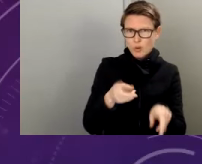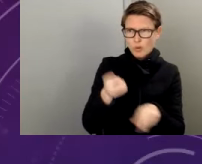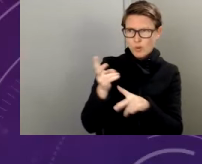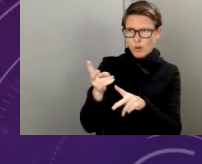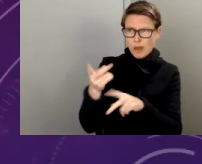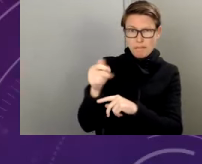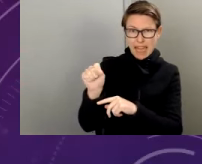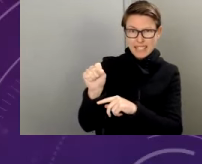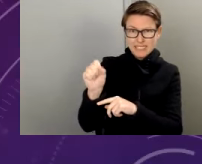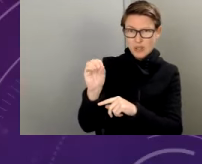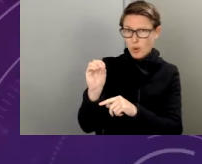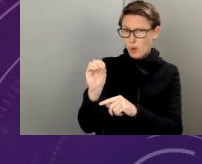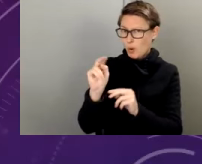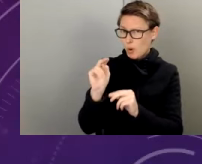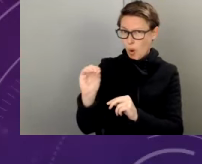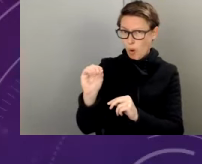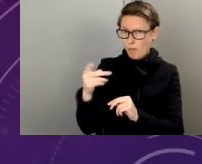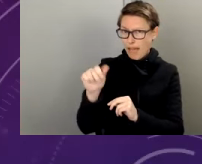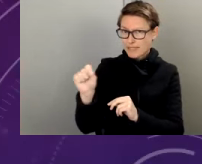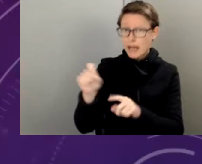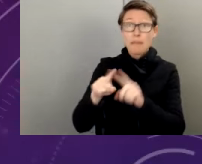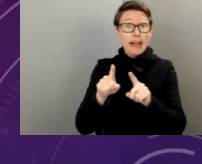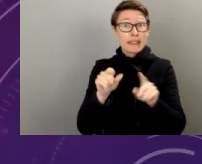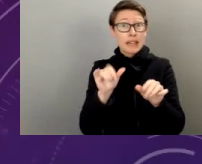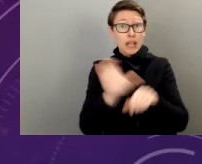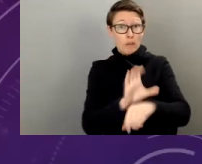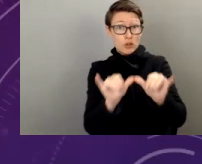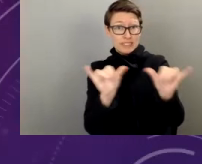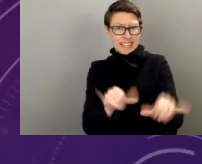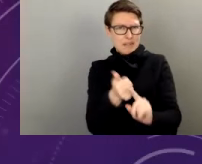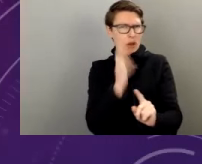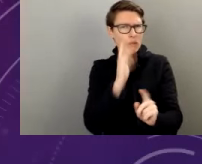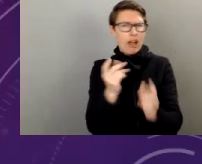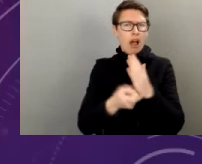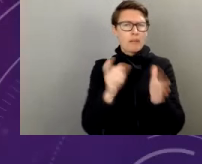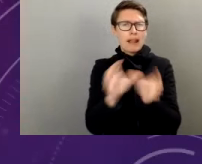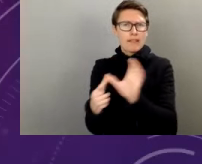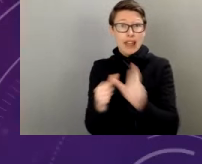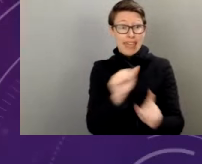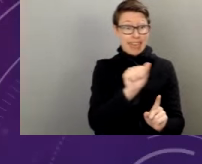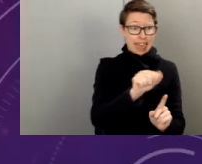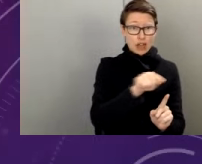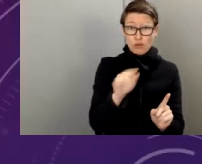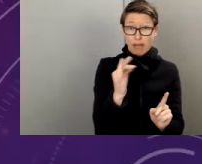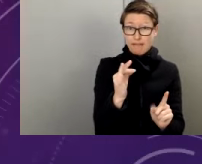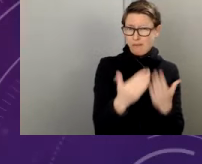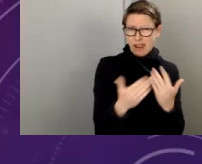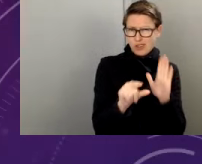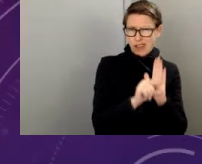But the system actually converts the actual letter grade A through F, whatever their greatest to that pass or no pass.